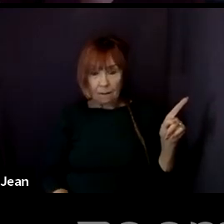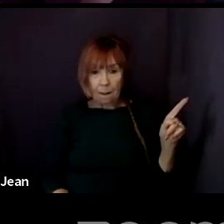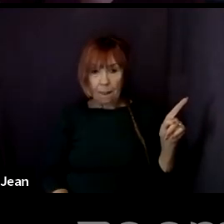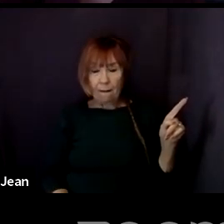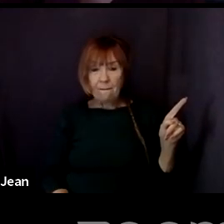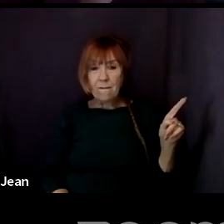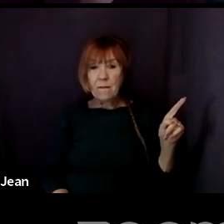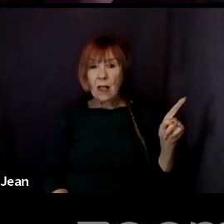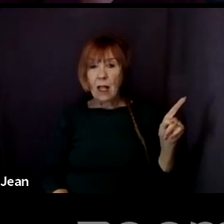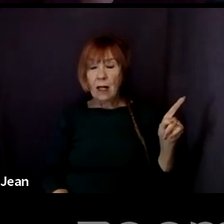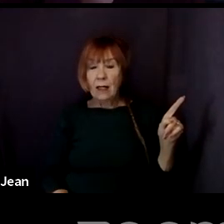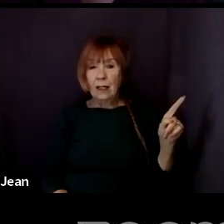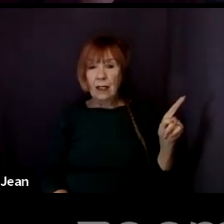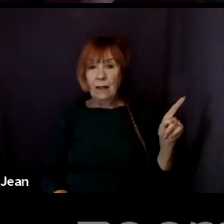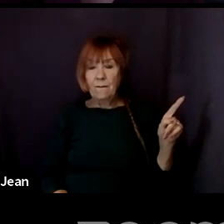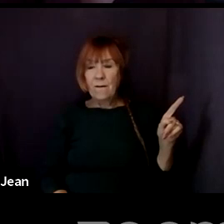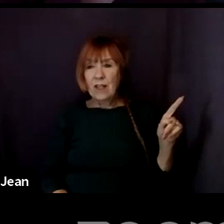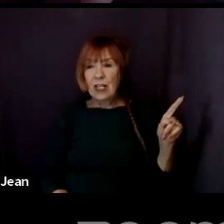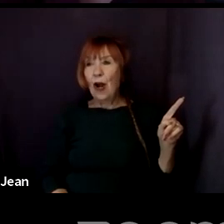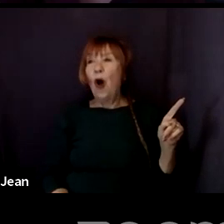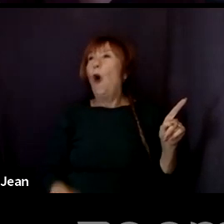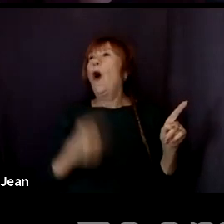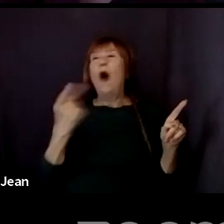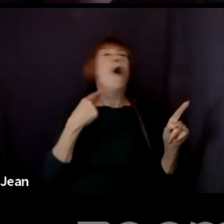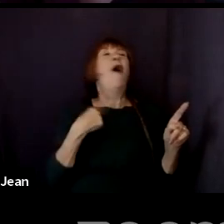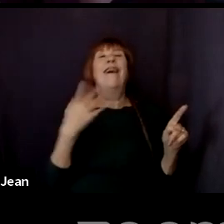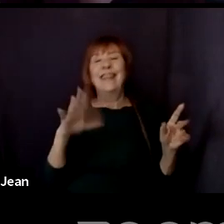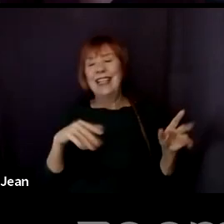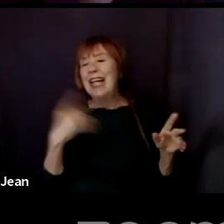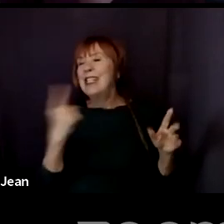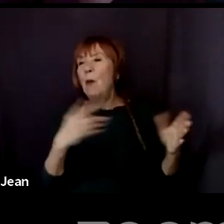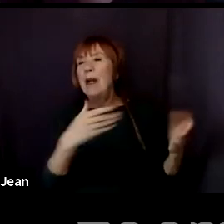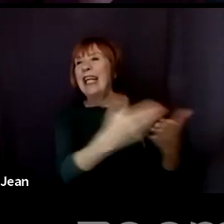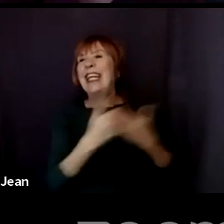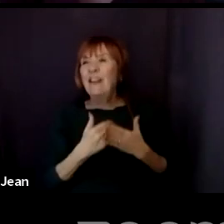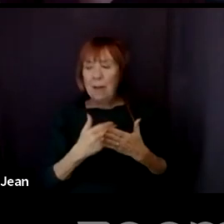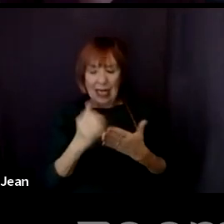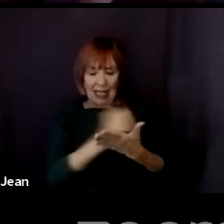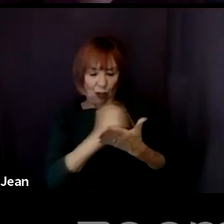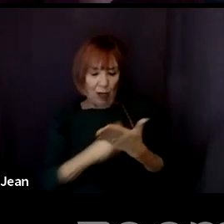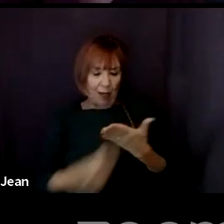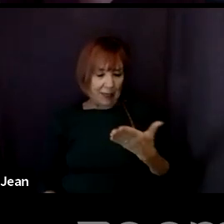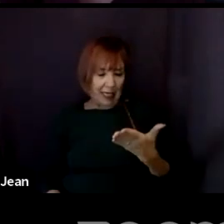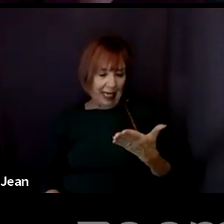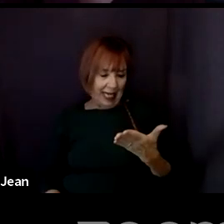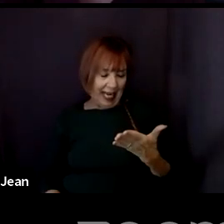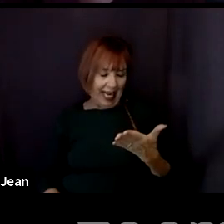or we'll say like, do not copy, do not share. This is kind of to any of you guys,